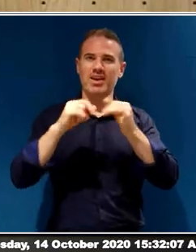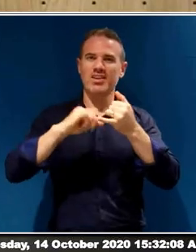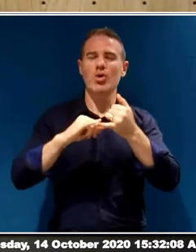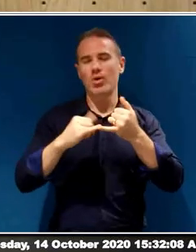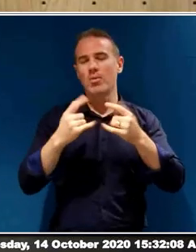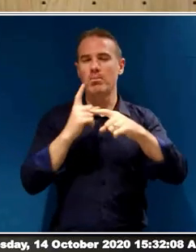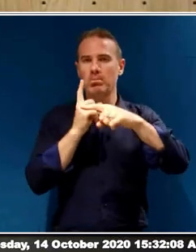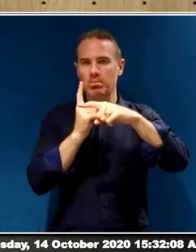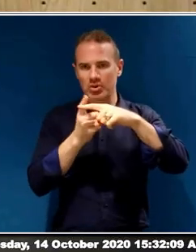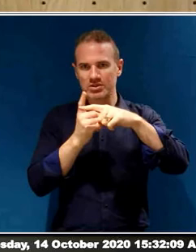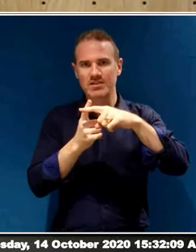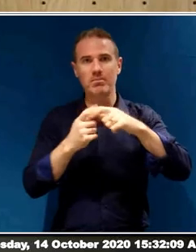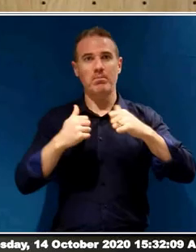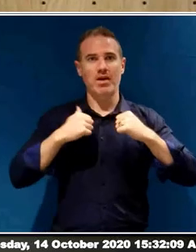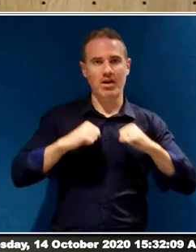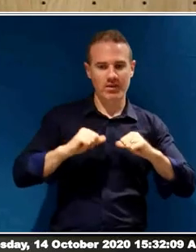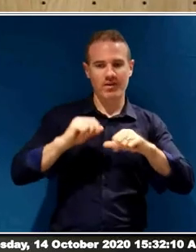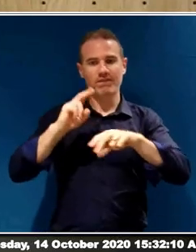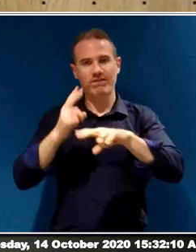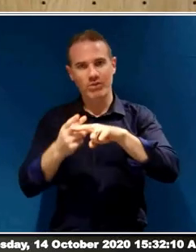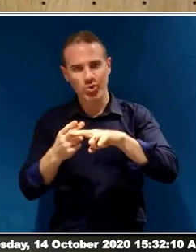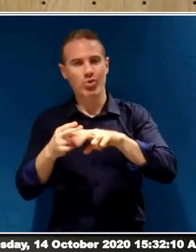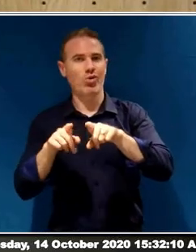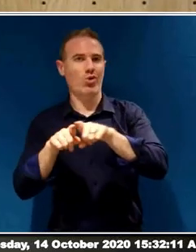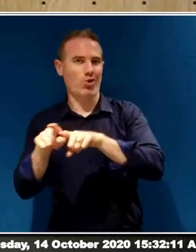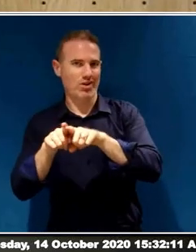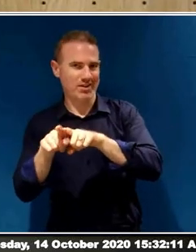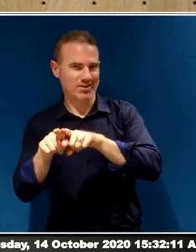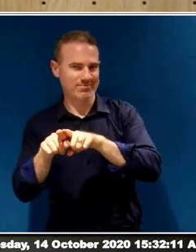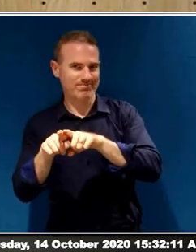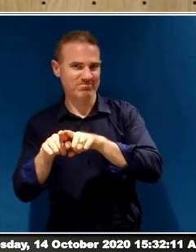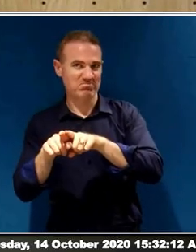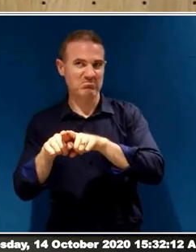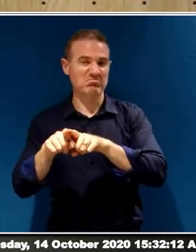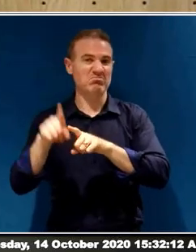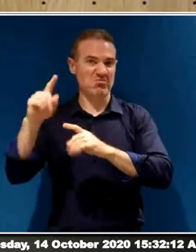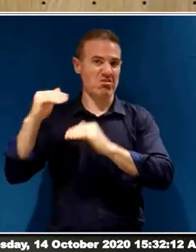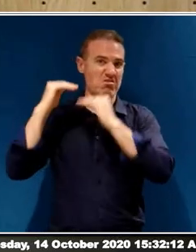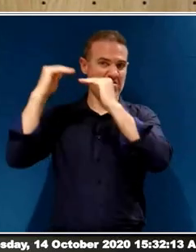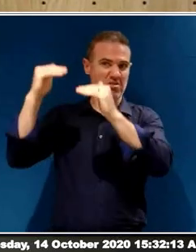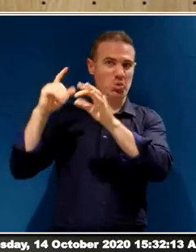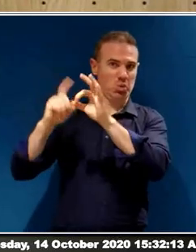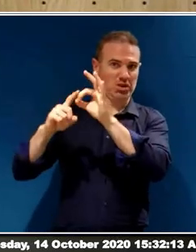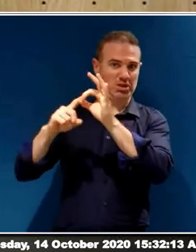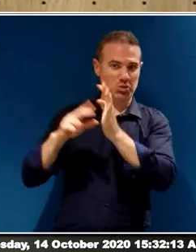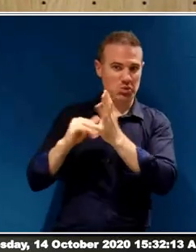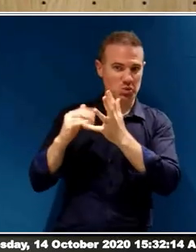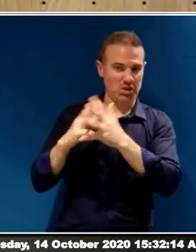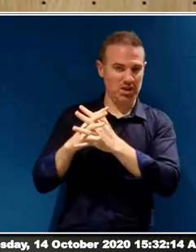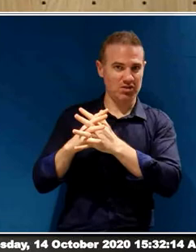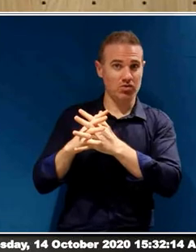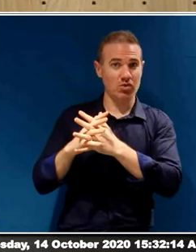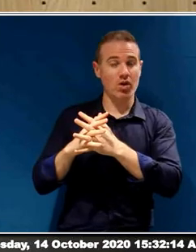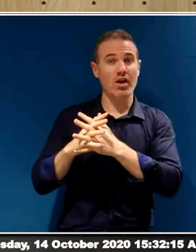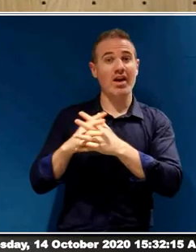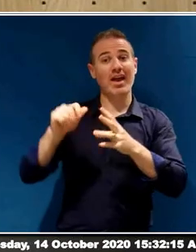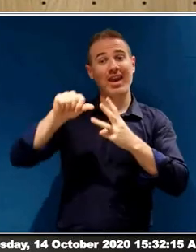And Victoria is probably our third-largest state with about 26 per cent of their schools trained. Okay.